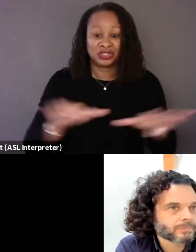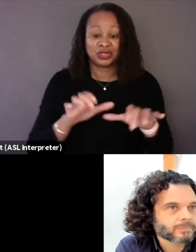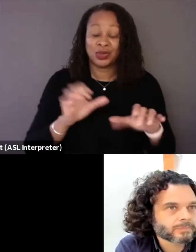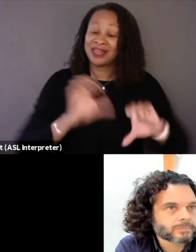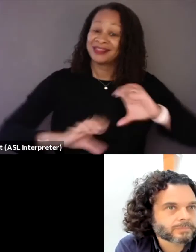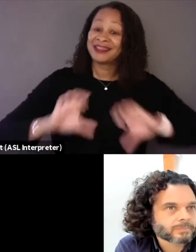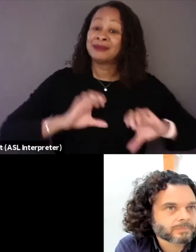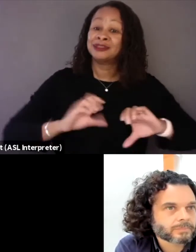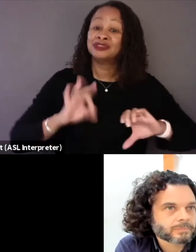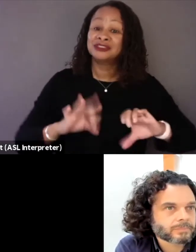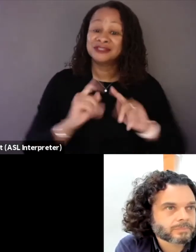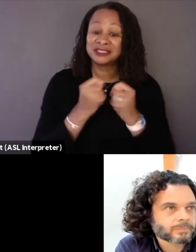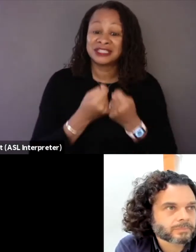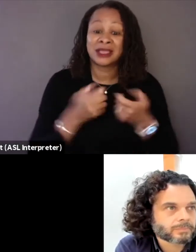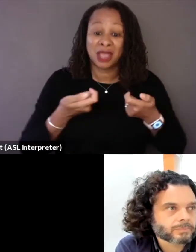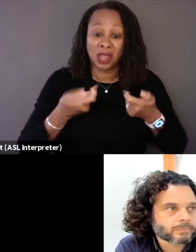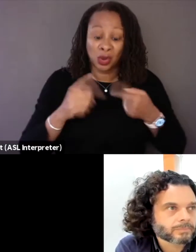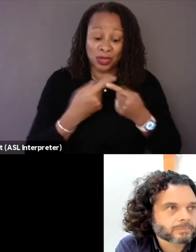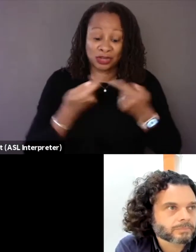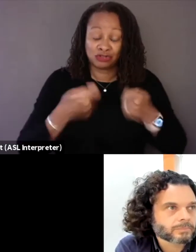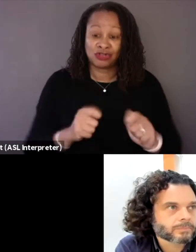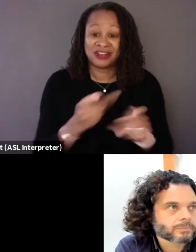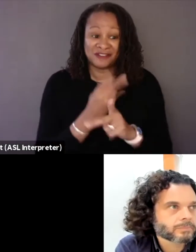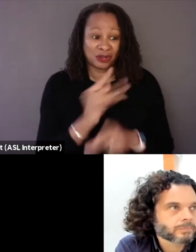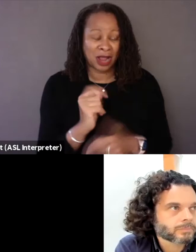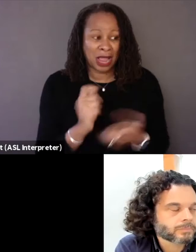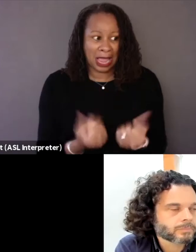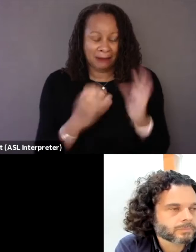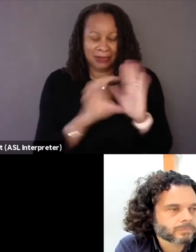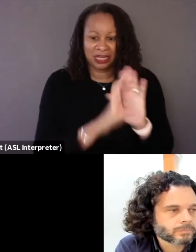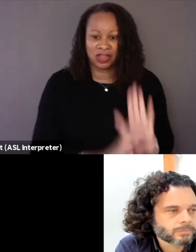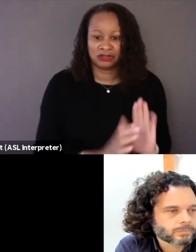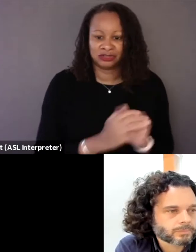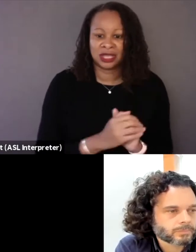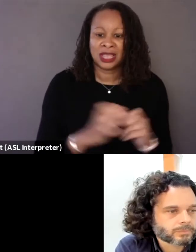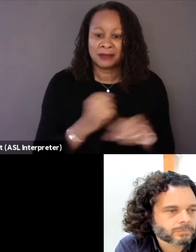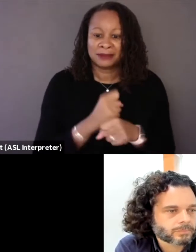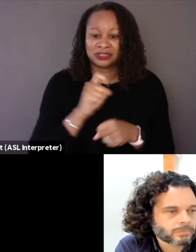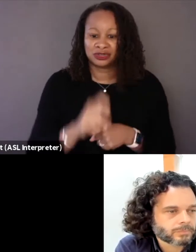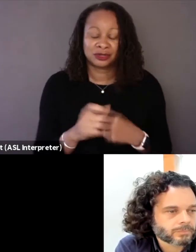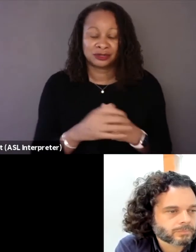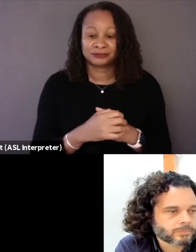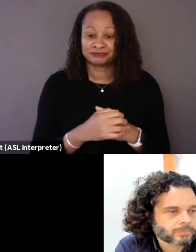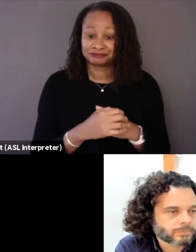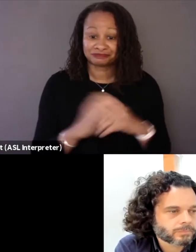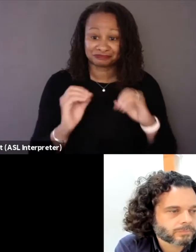And then when you're trying to figure out how many characters, what's making sure, since we're, there's no narrator,